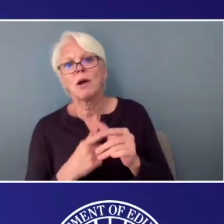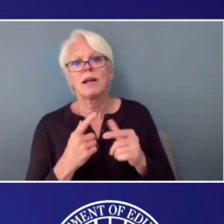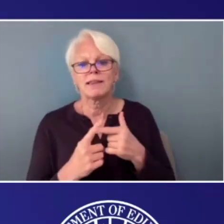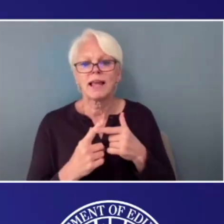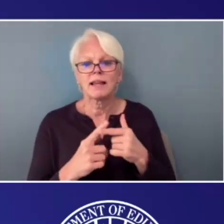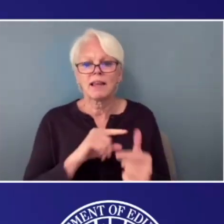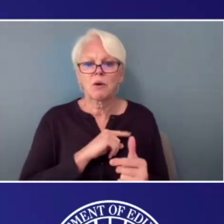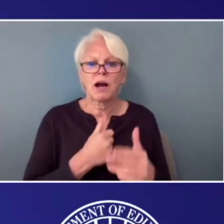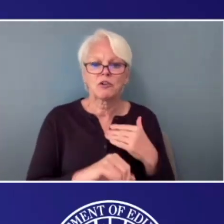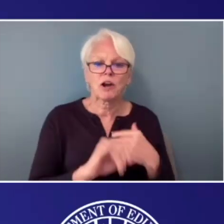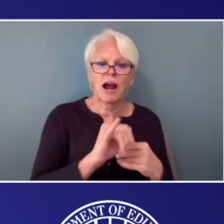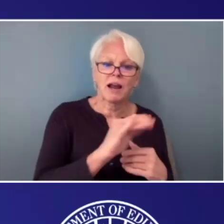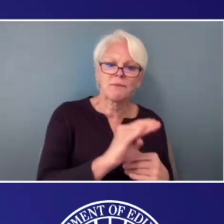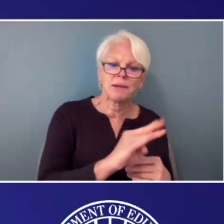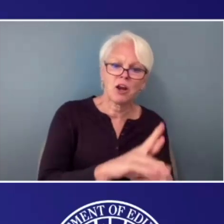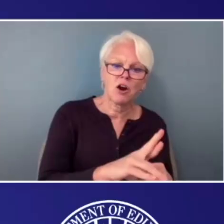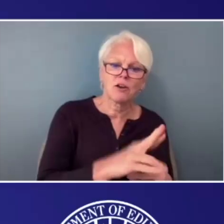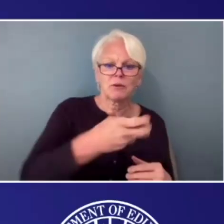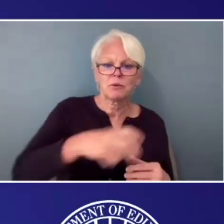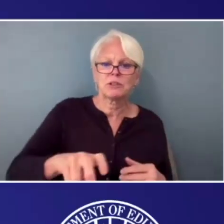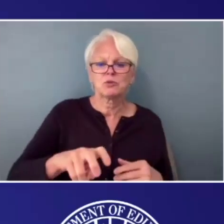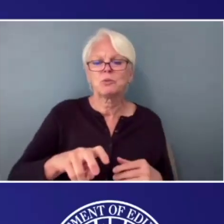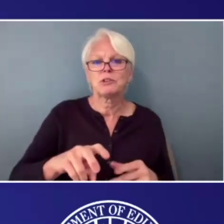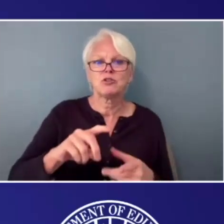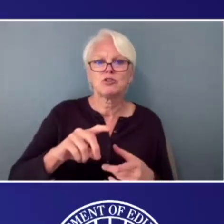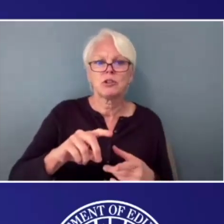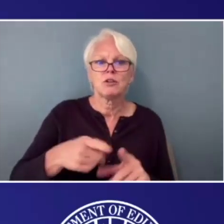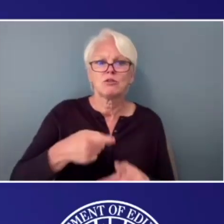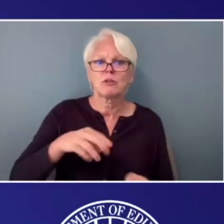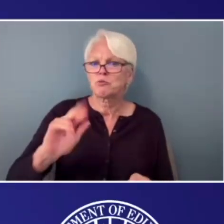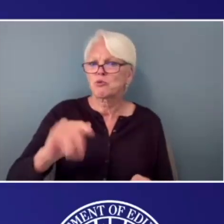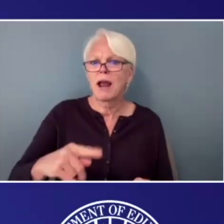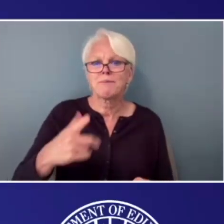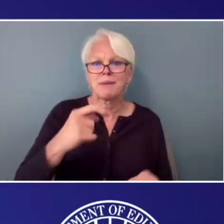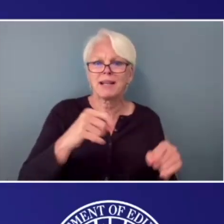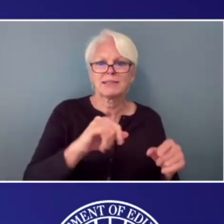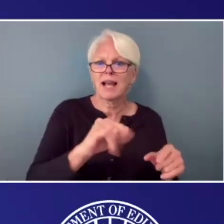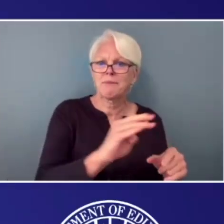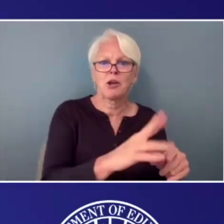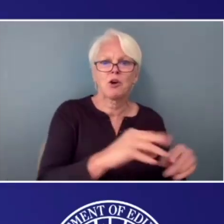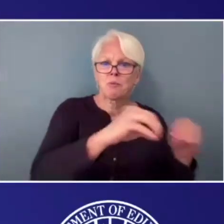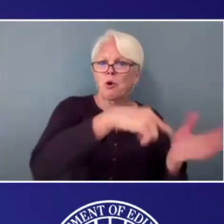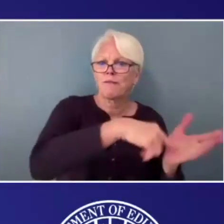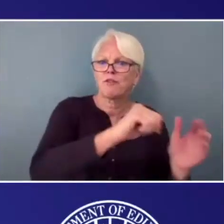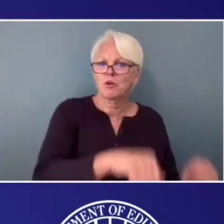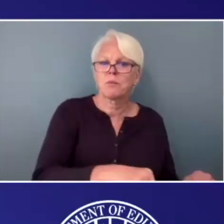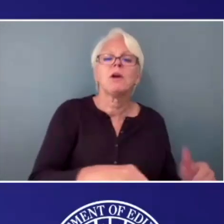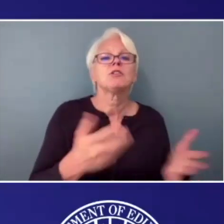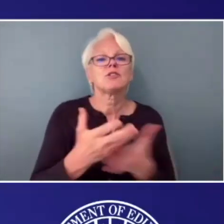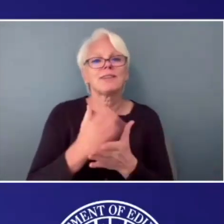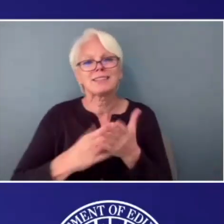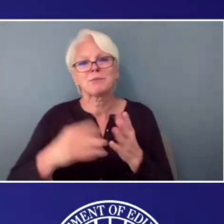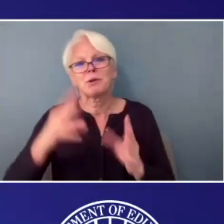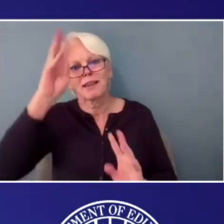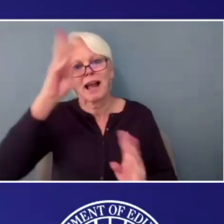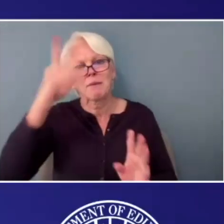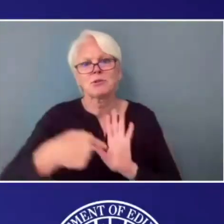switch out of RAP because it's more affordable. We're going to take that back. Okay. So this is part of the hypos I was posing, that's why. I didn't want to put you on the spot, but this is --